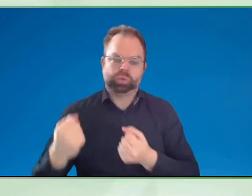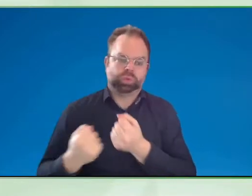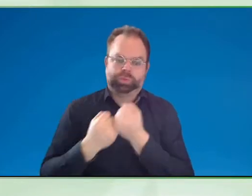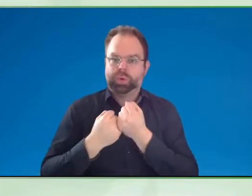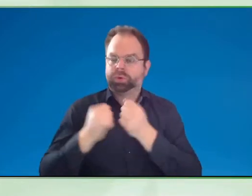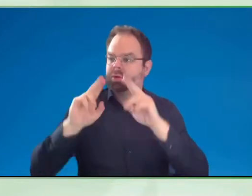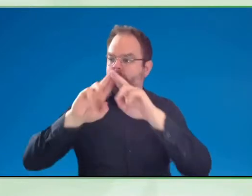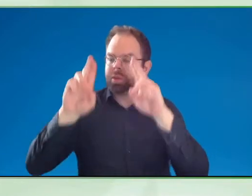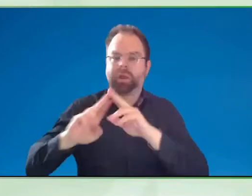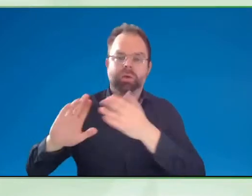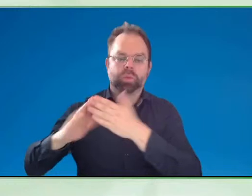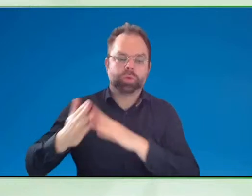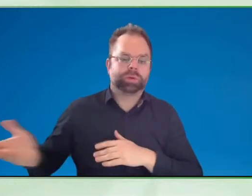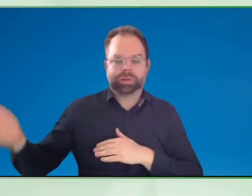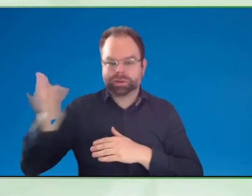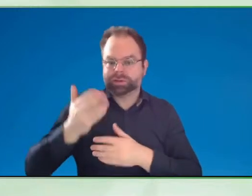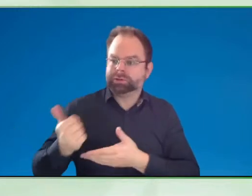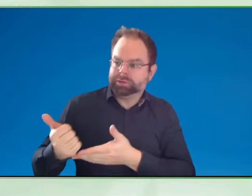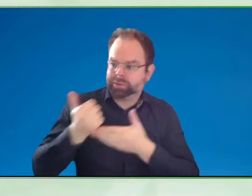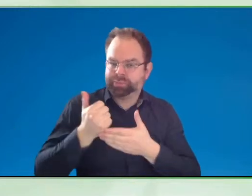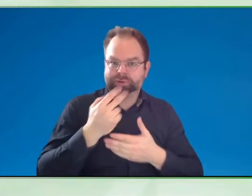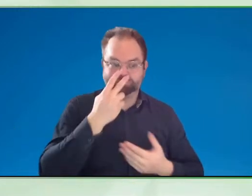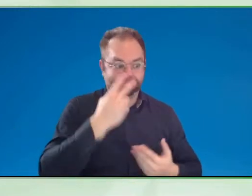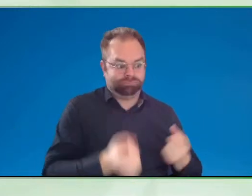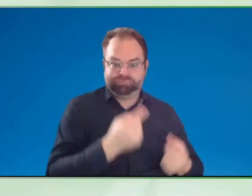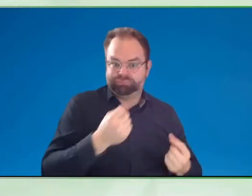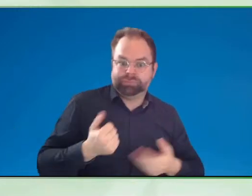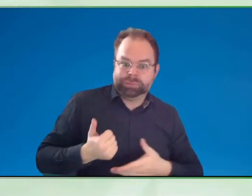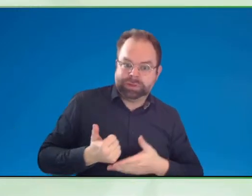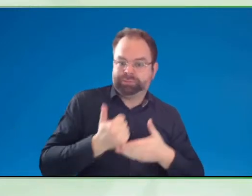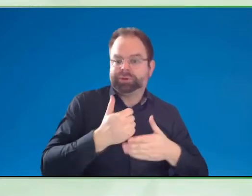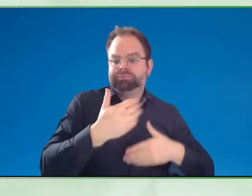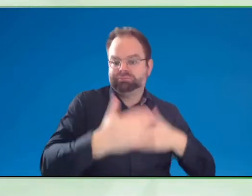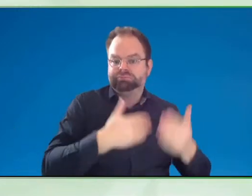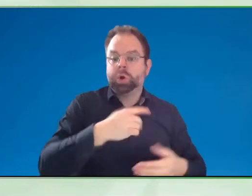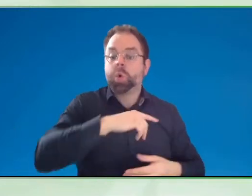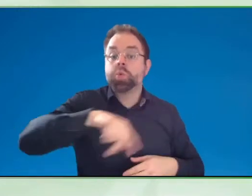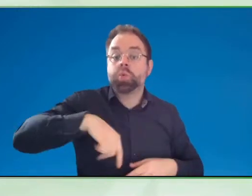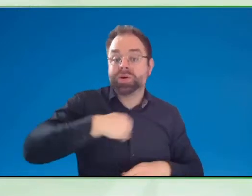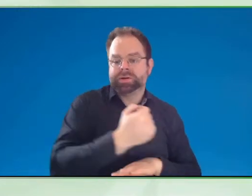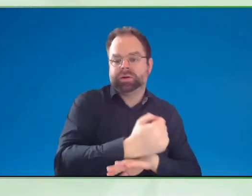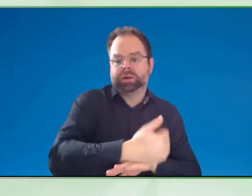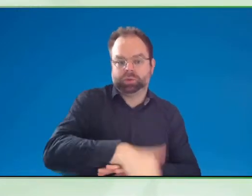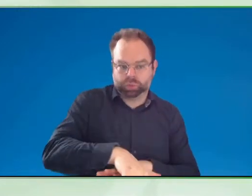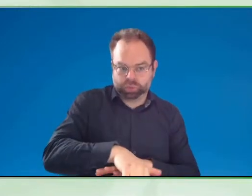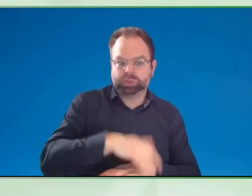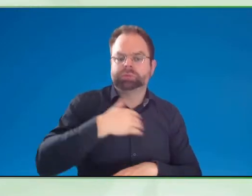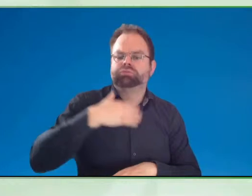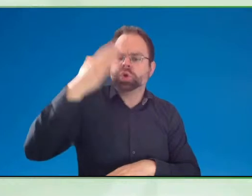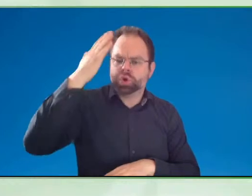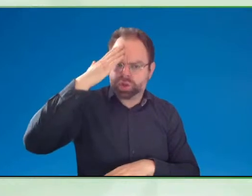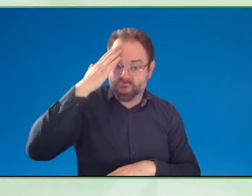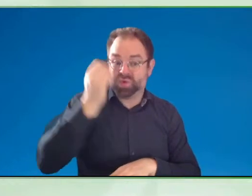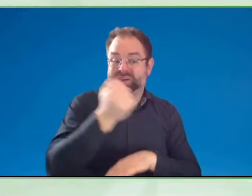And I think you mentioned the Finnish government are helping out.